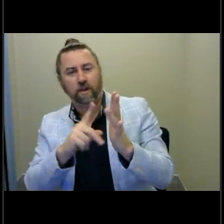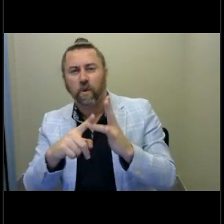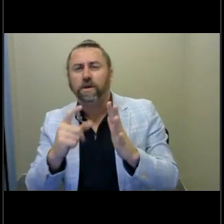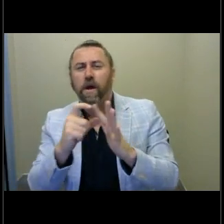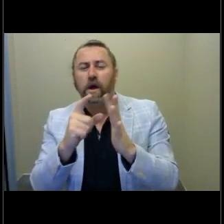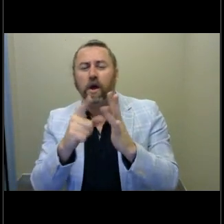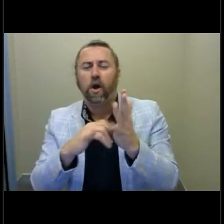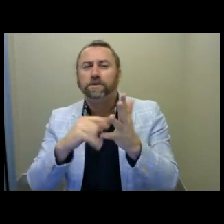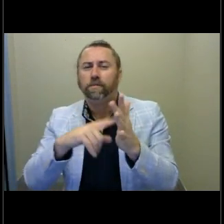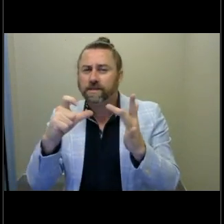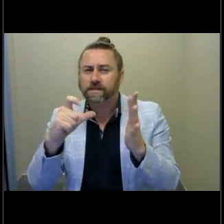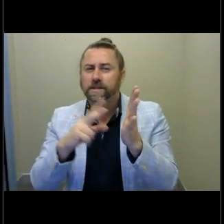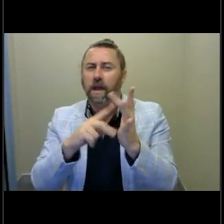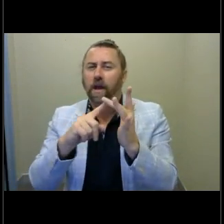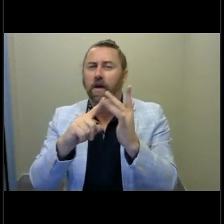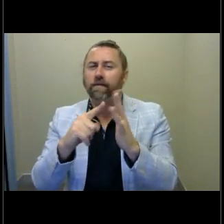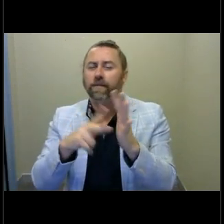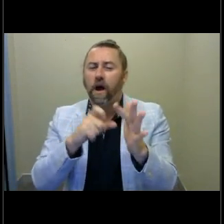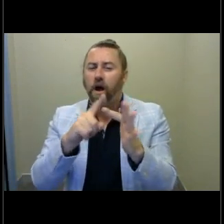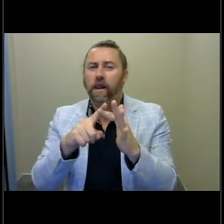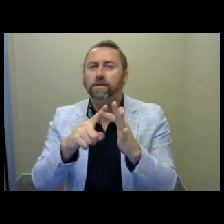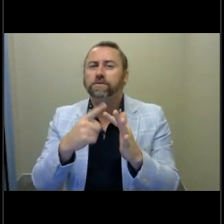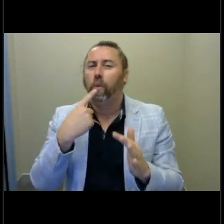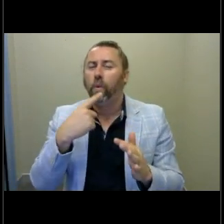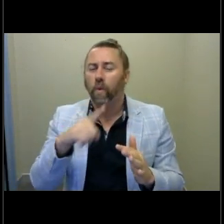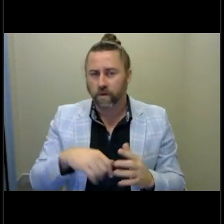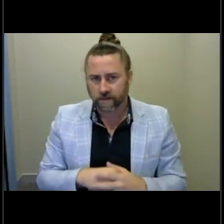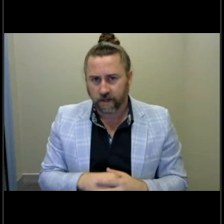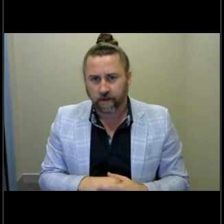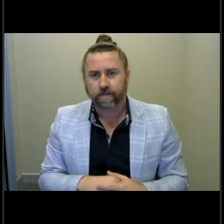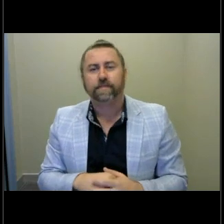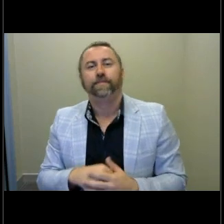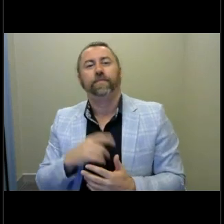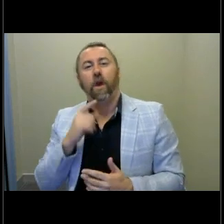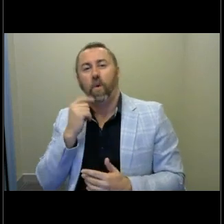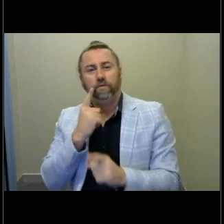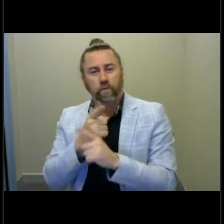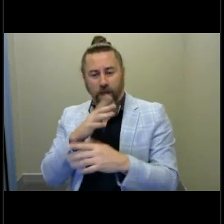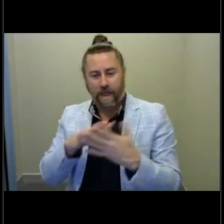I will be briefly touching on the Referral Pathways Program and how it can assist vulnerable